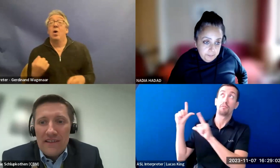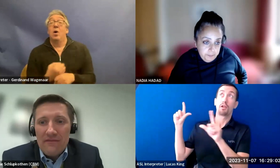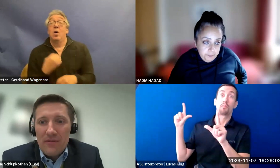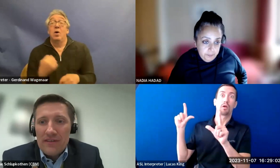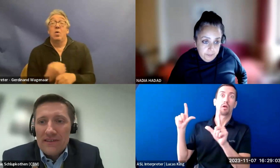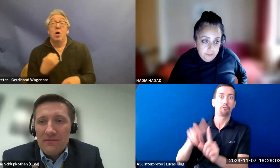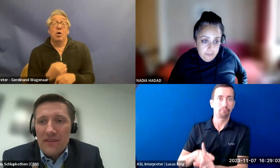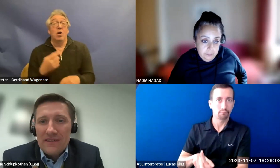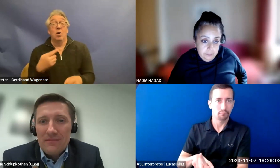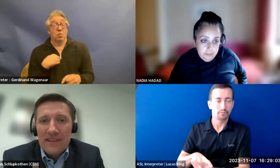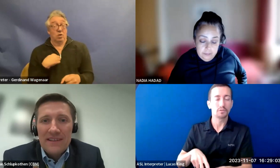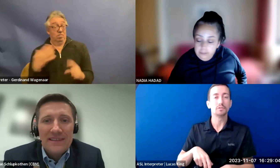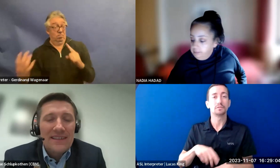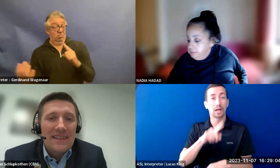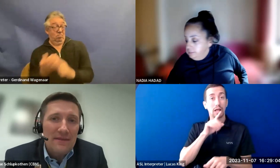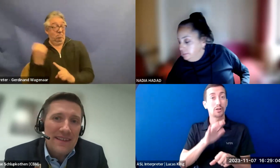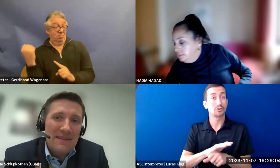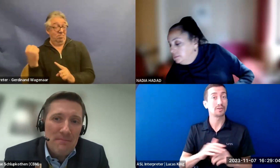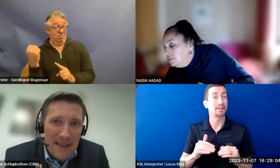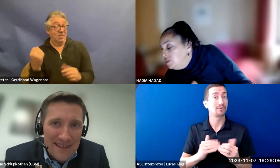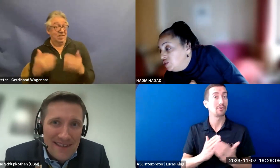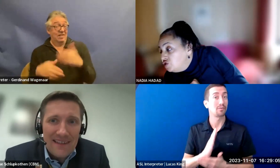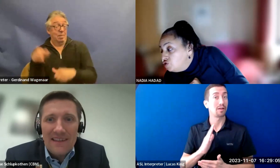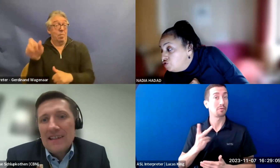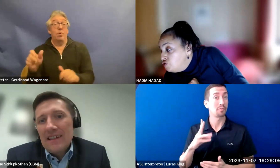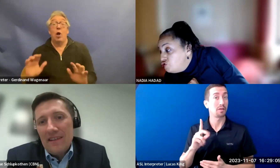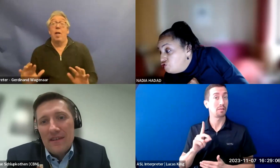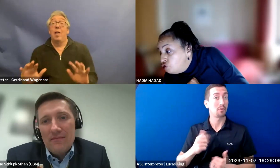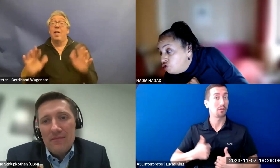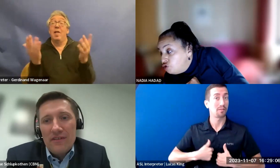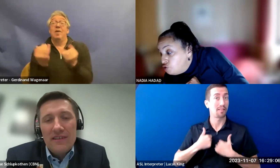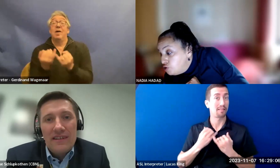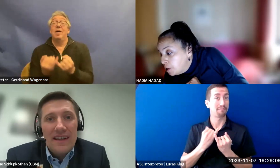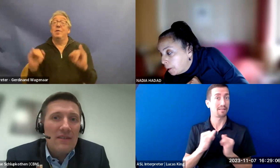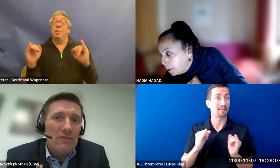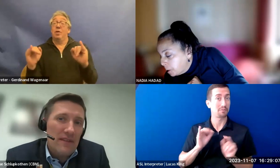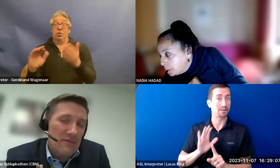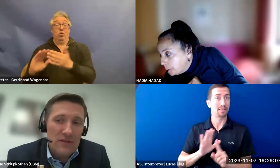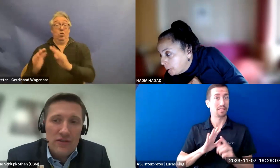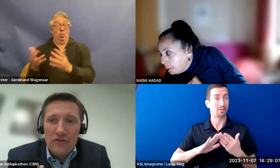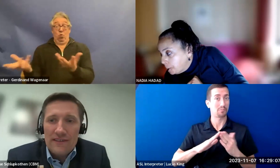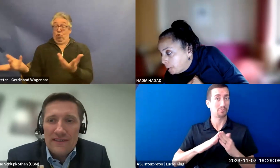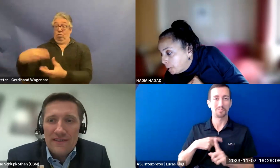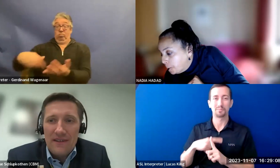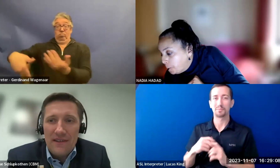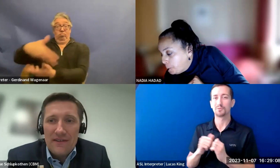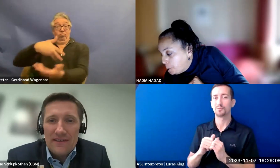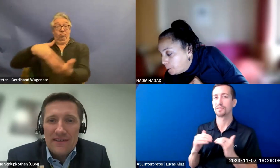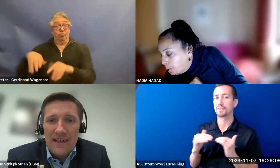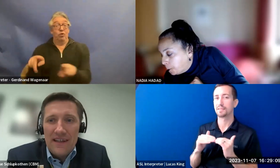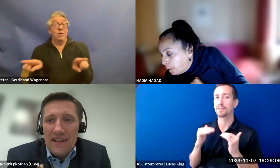of Persons with Disabilities to live independently in the community and with equal choices to others.